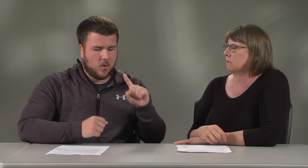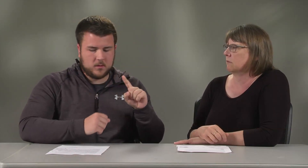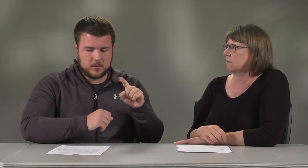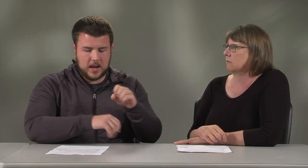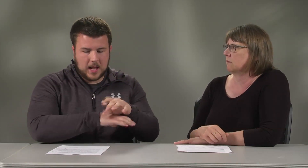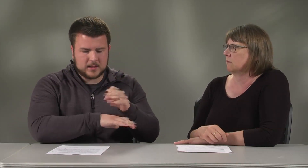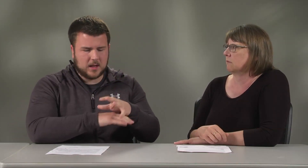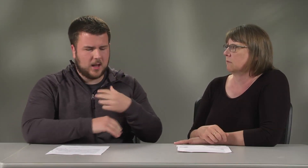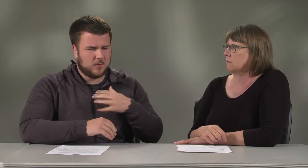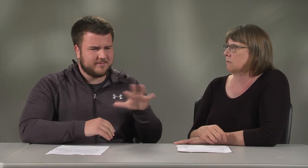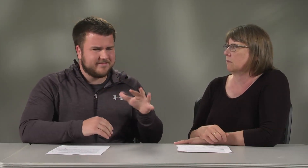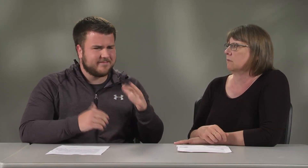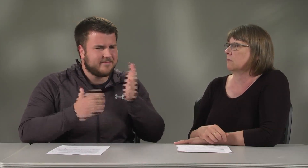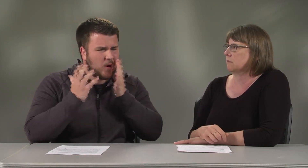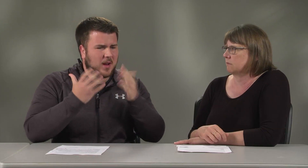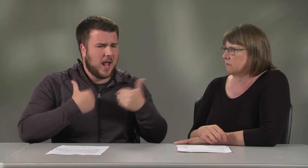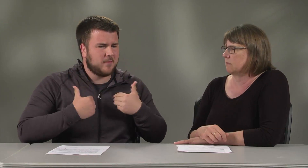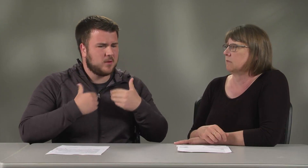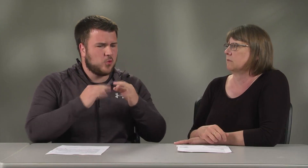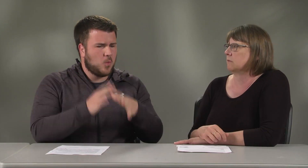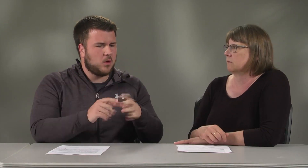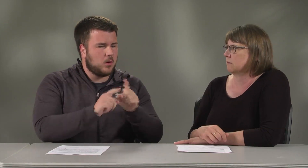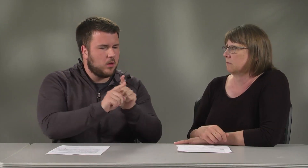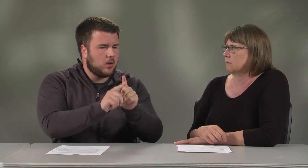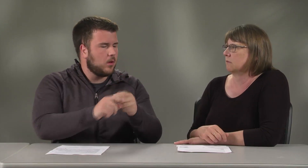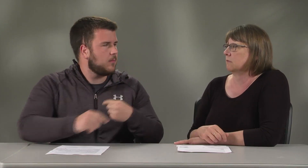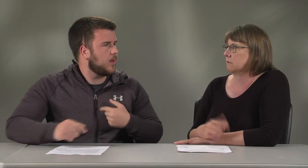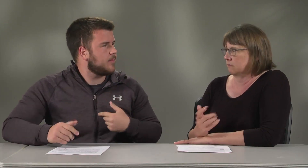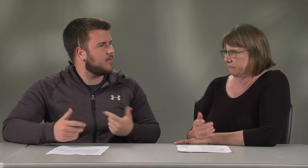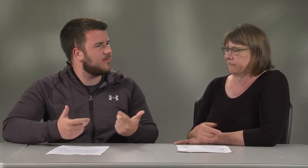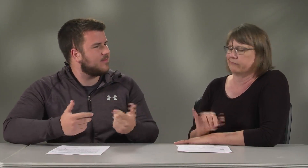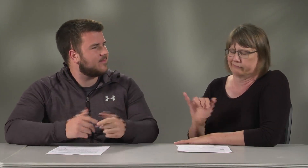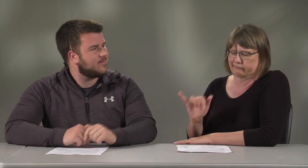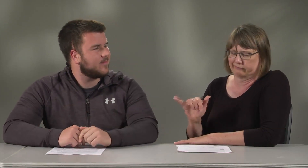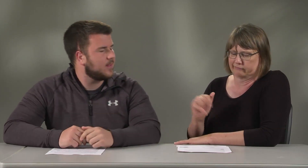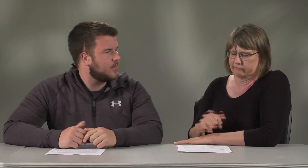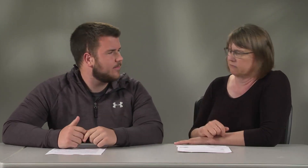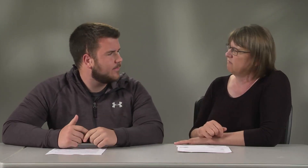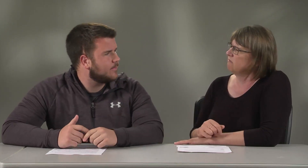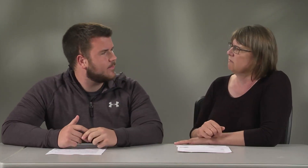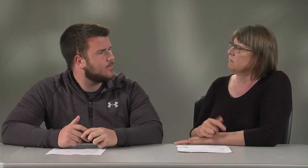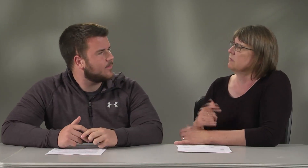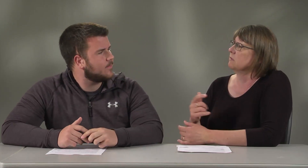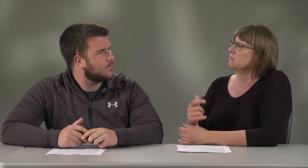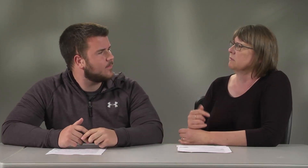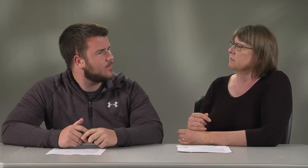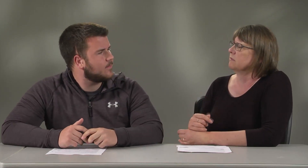I also had not started advocating for my own access and felt embarrassed to have an interpreter follow me around.